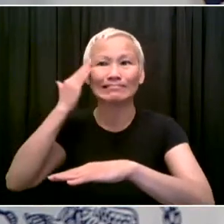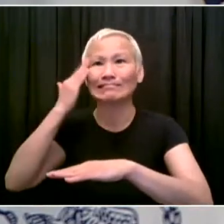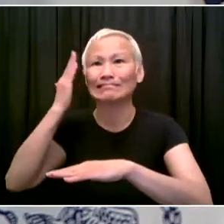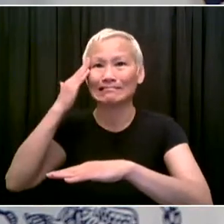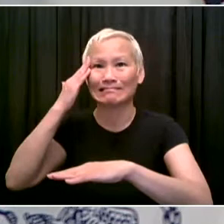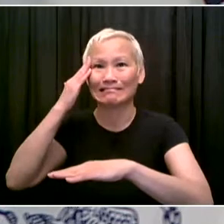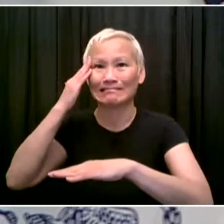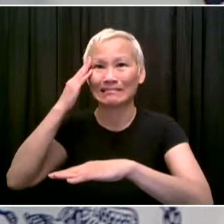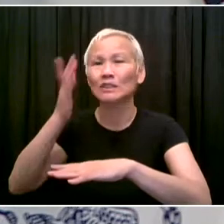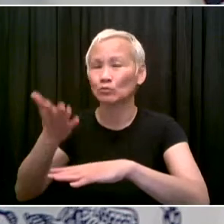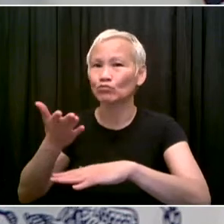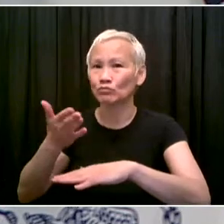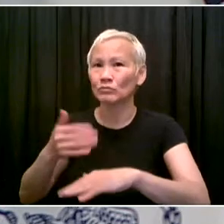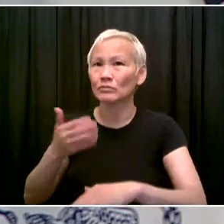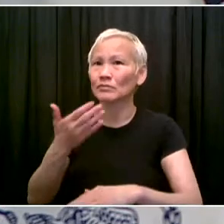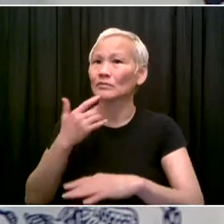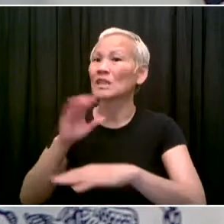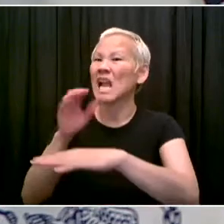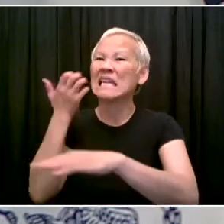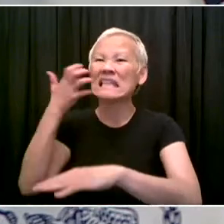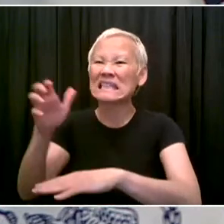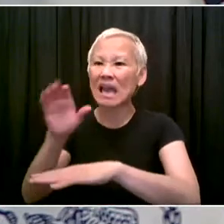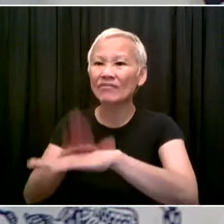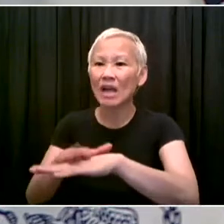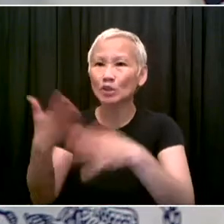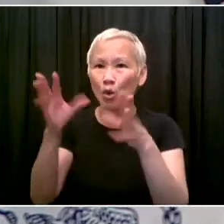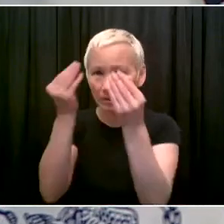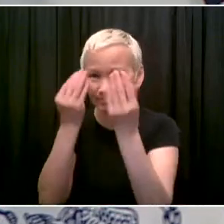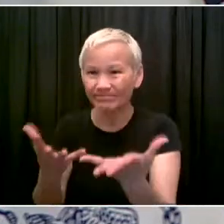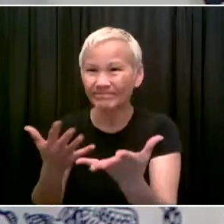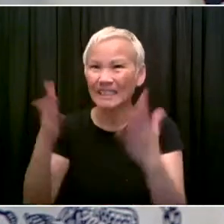BIT OF A CHALLENGE BECAUSE WE DO HAVE SOME HEAT TOMORROW IN TERMS OF THE